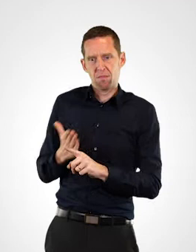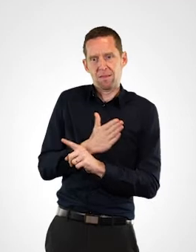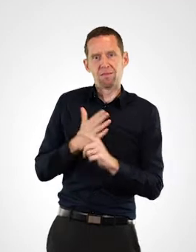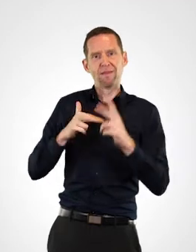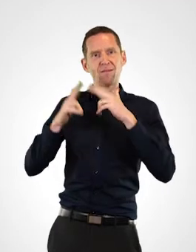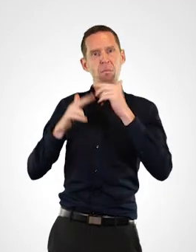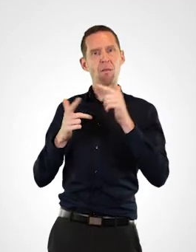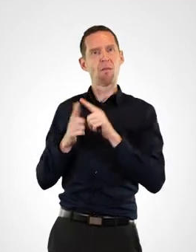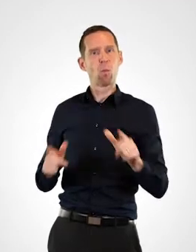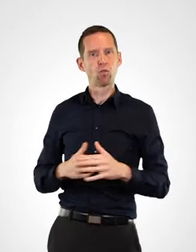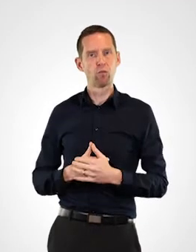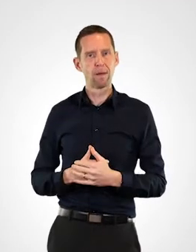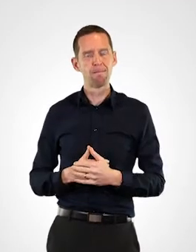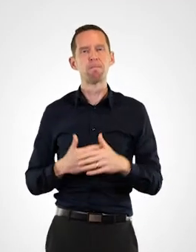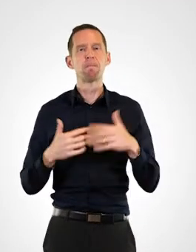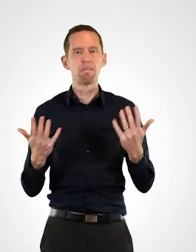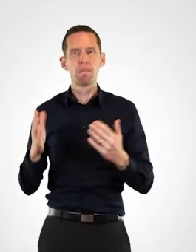So let's get started.